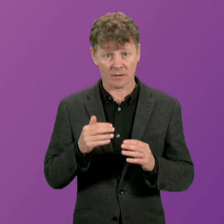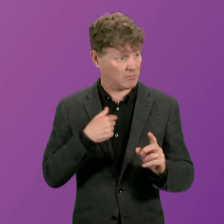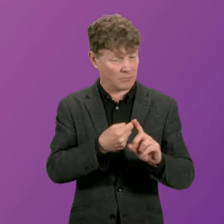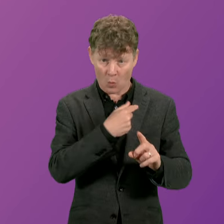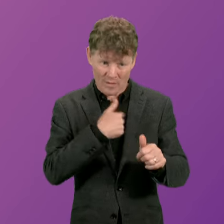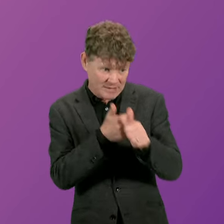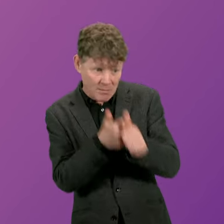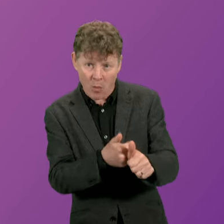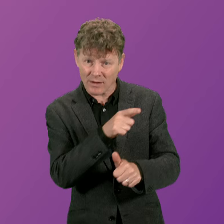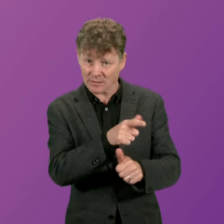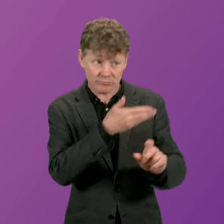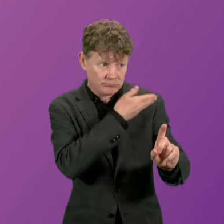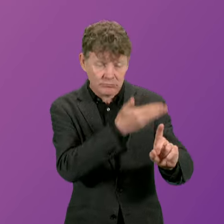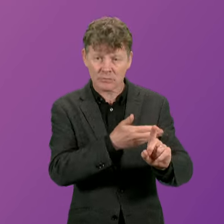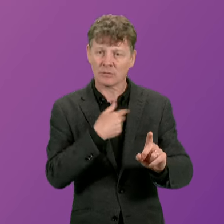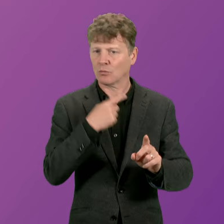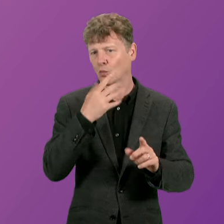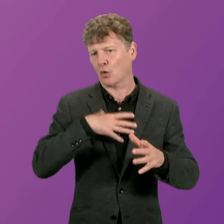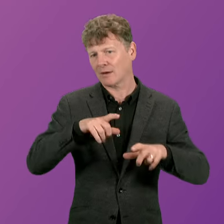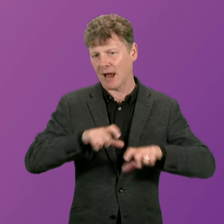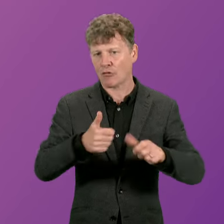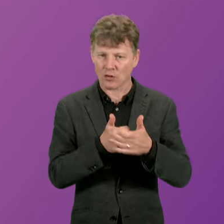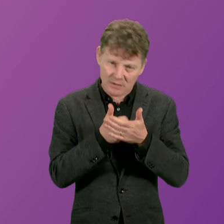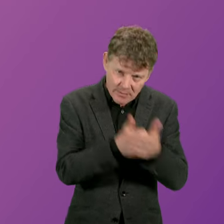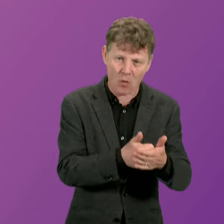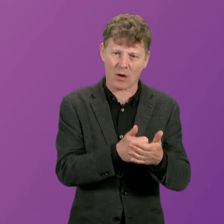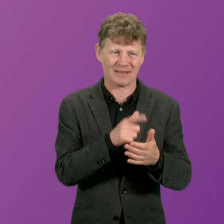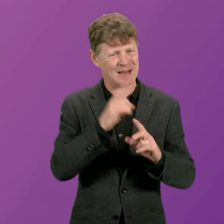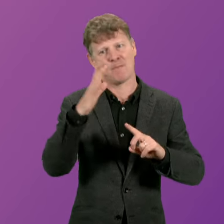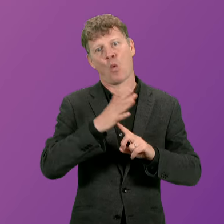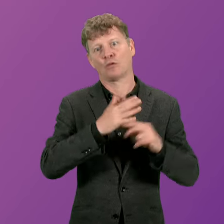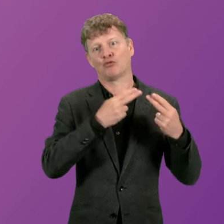to continue the important tradition, and the effectiveness, of shipbuilding on the Clyde.